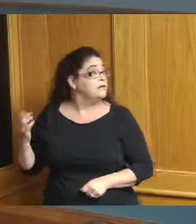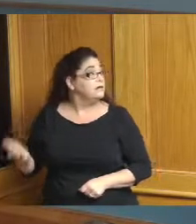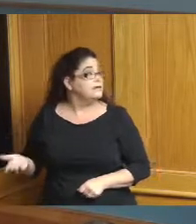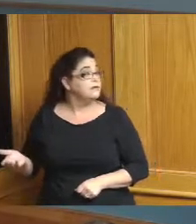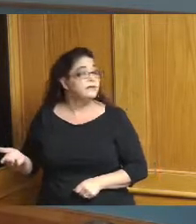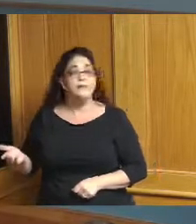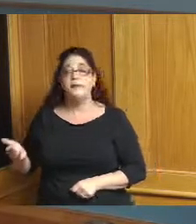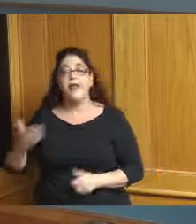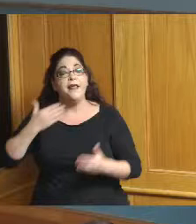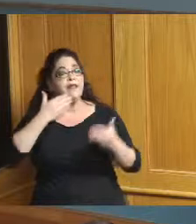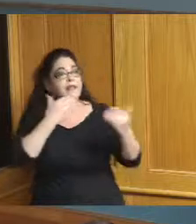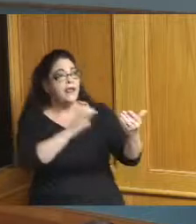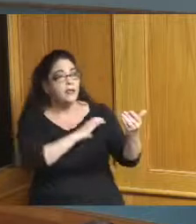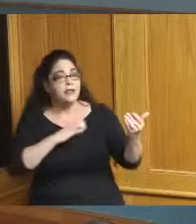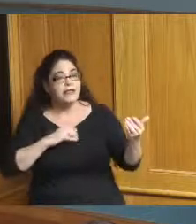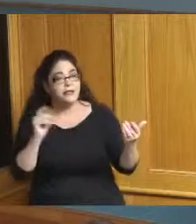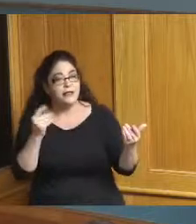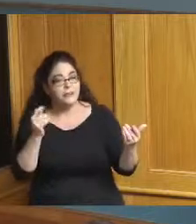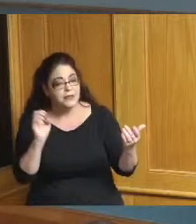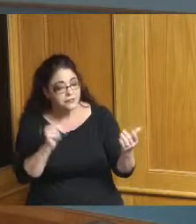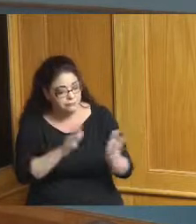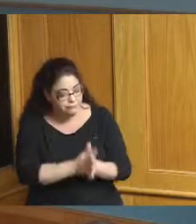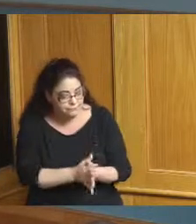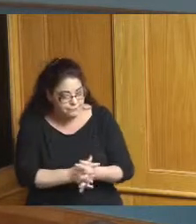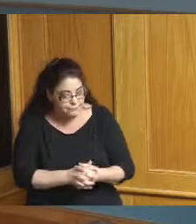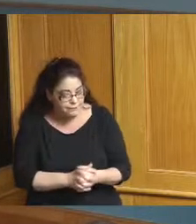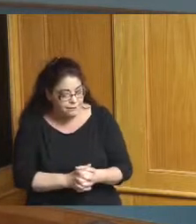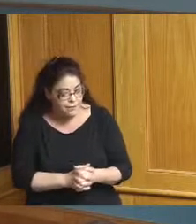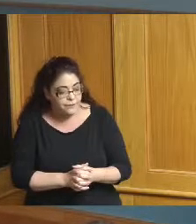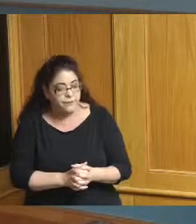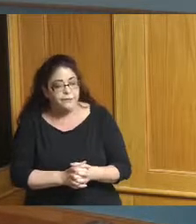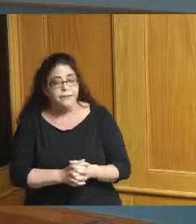thank you Commissioner Kesterman and the boosters are